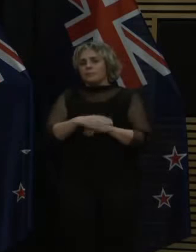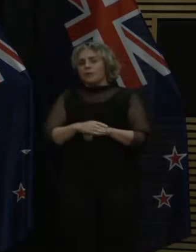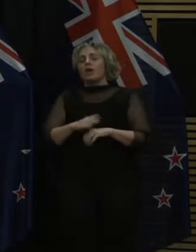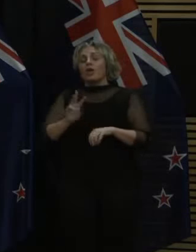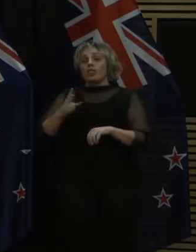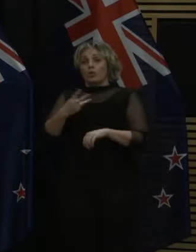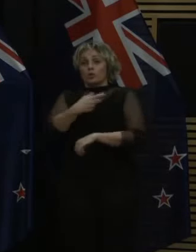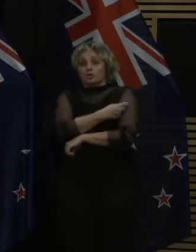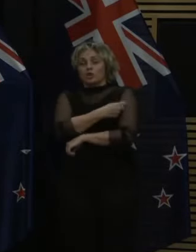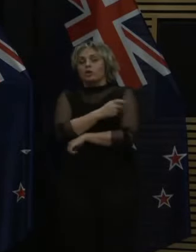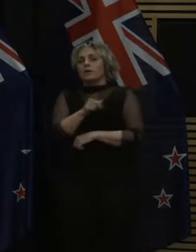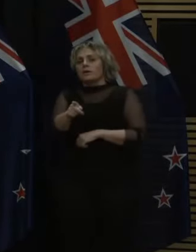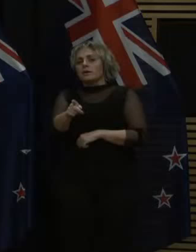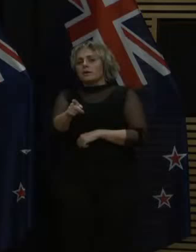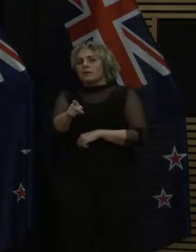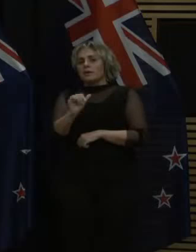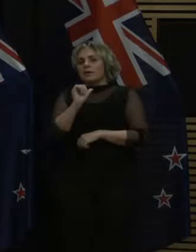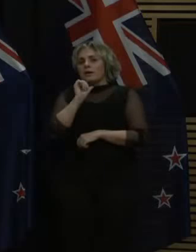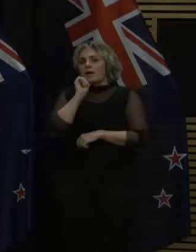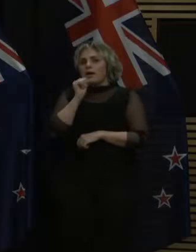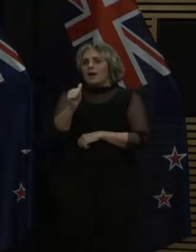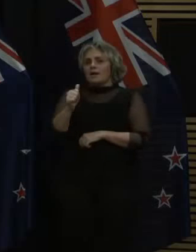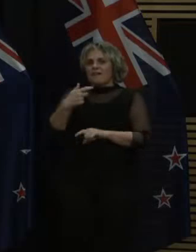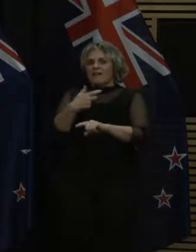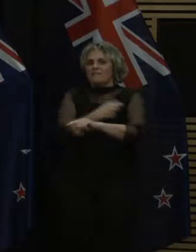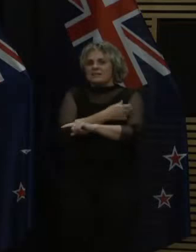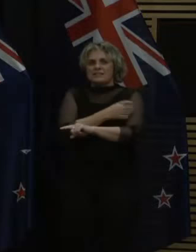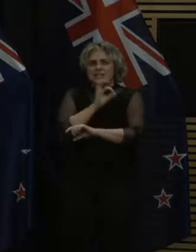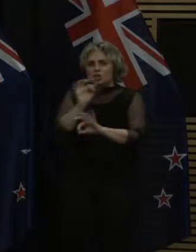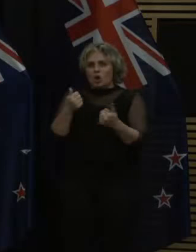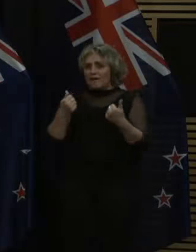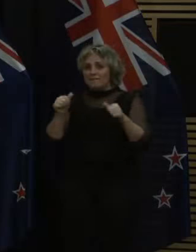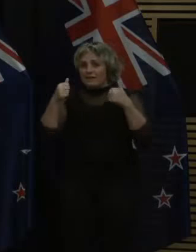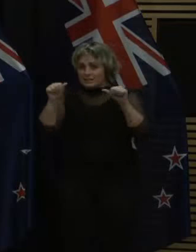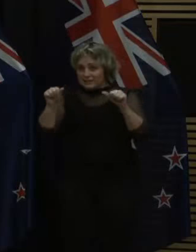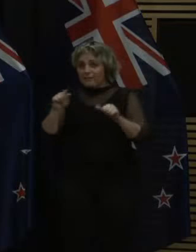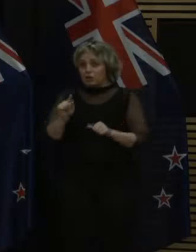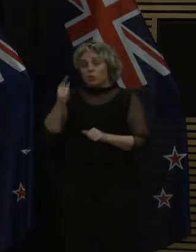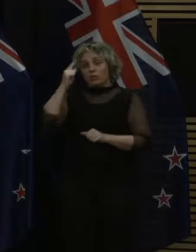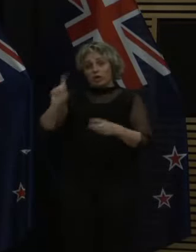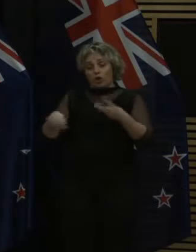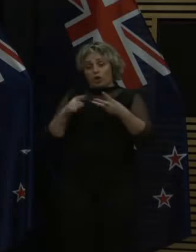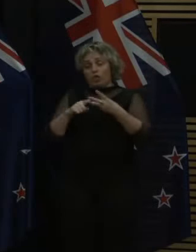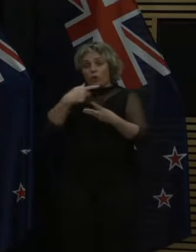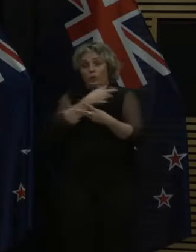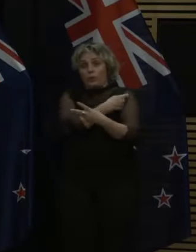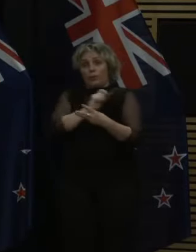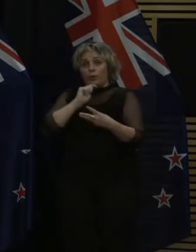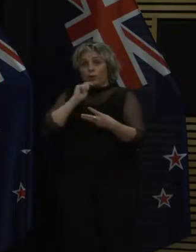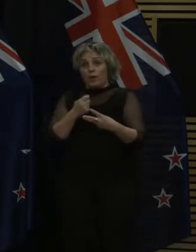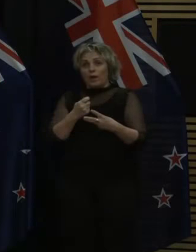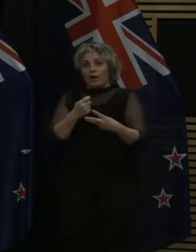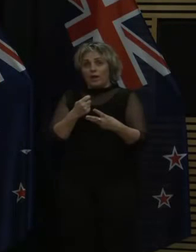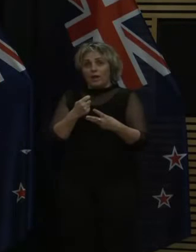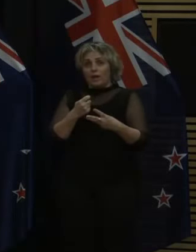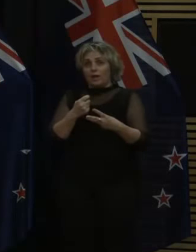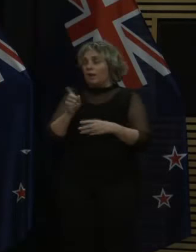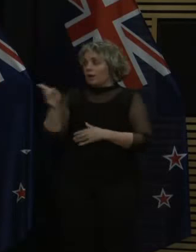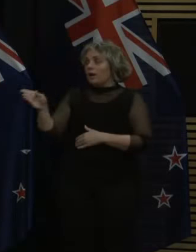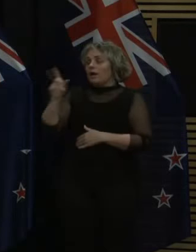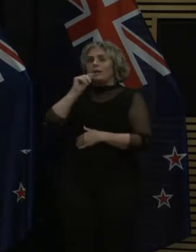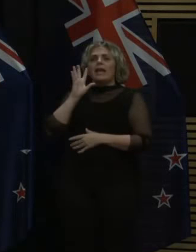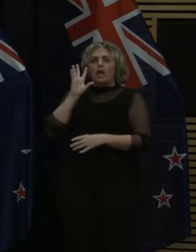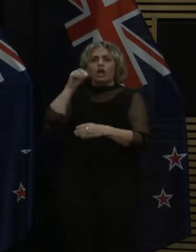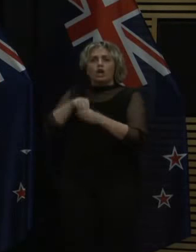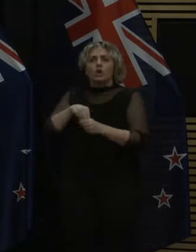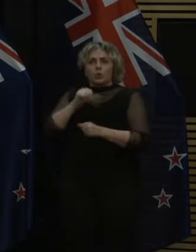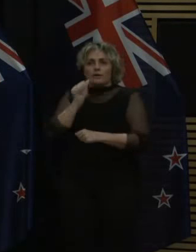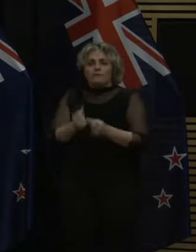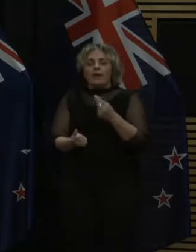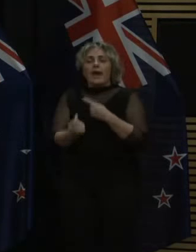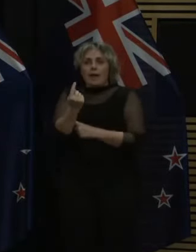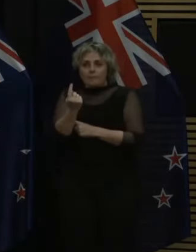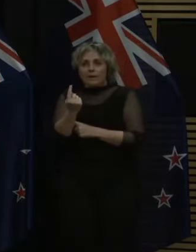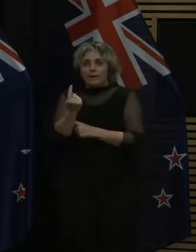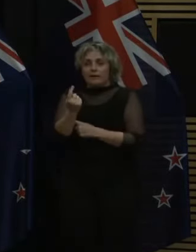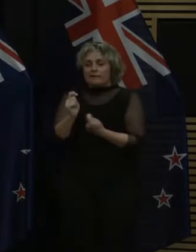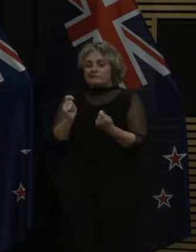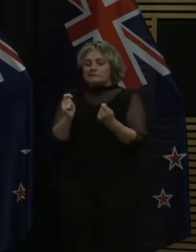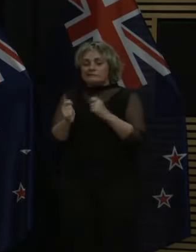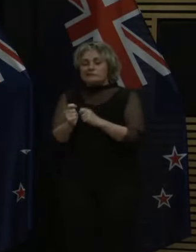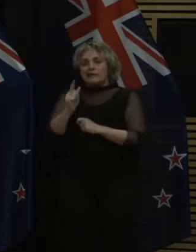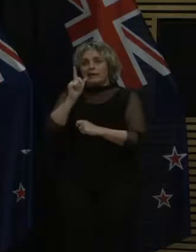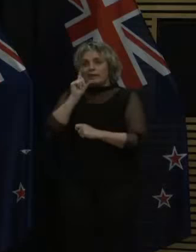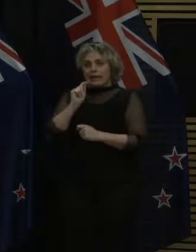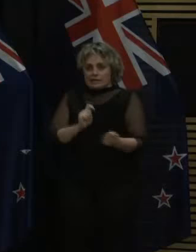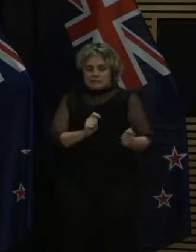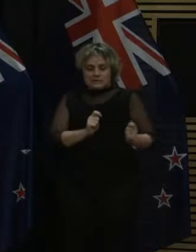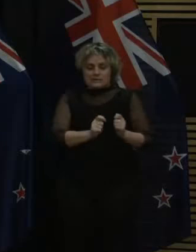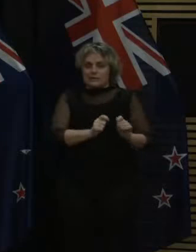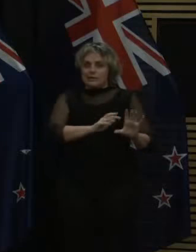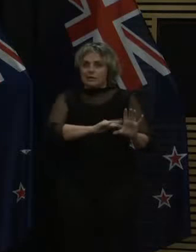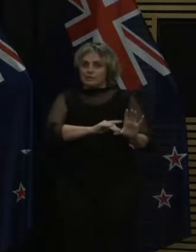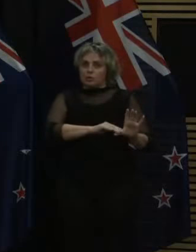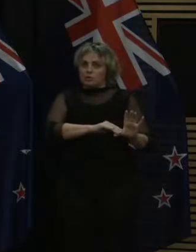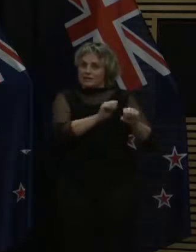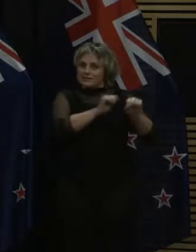reducing the risk of COVID.